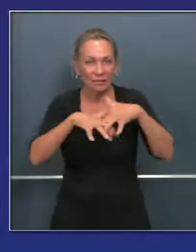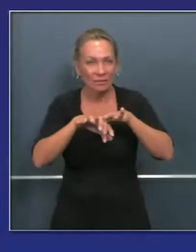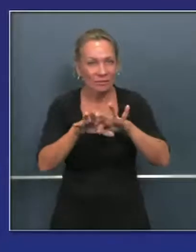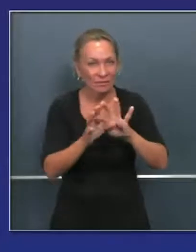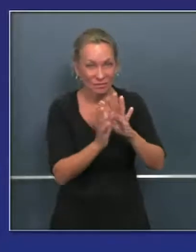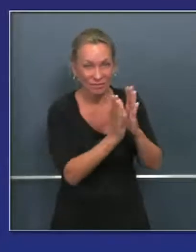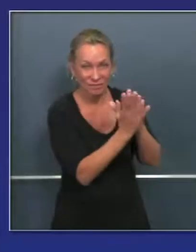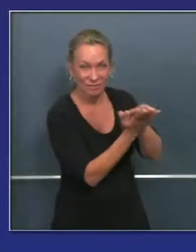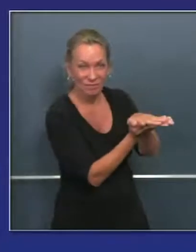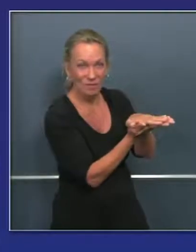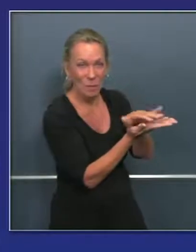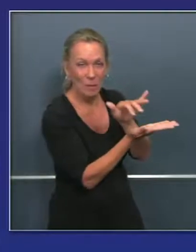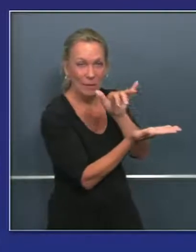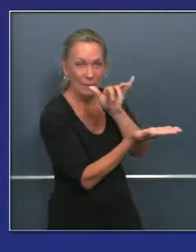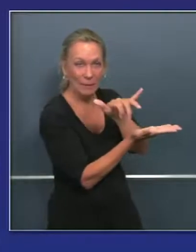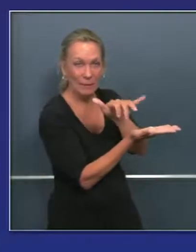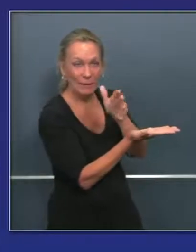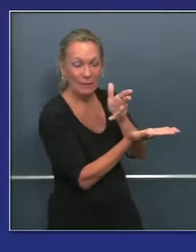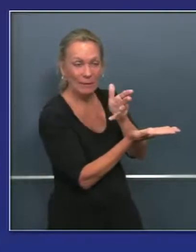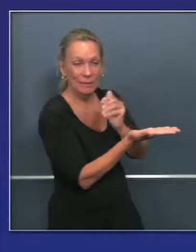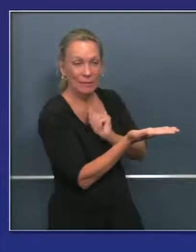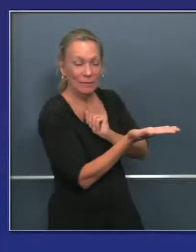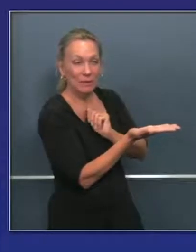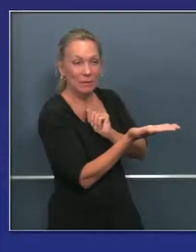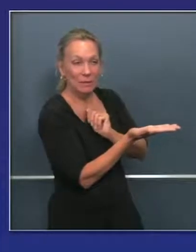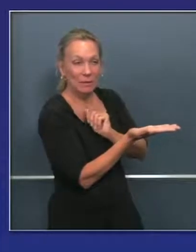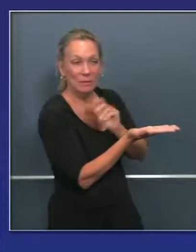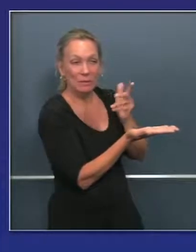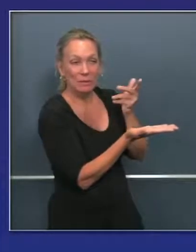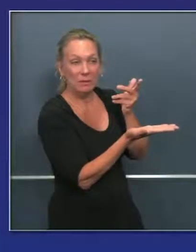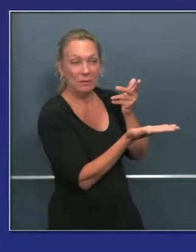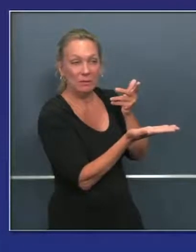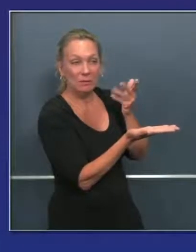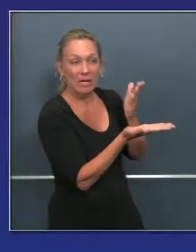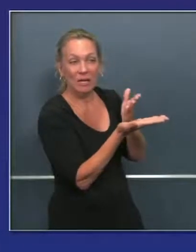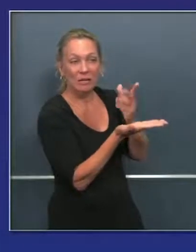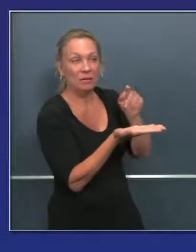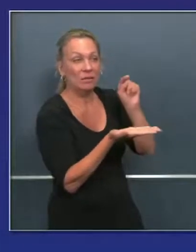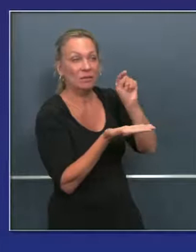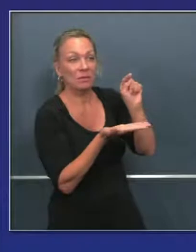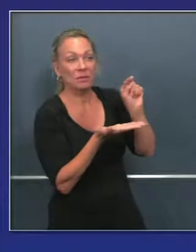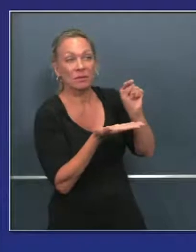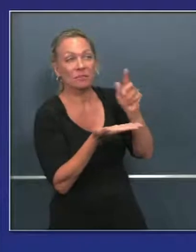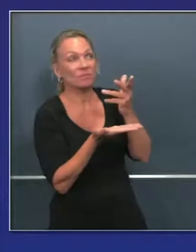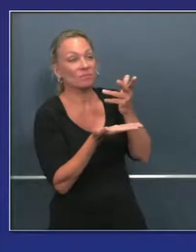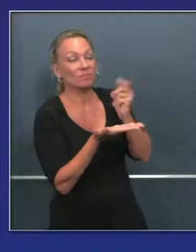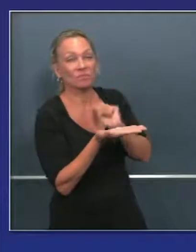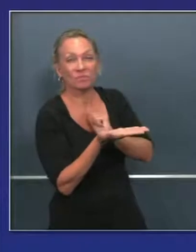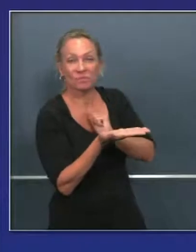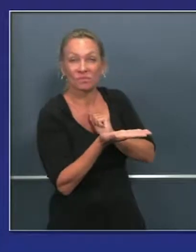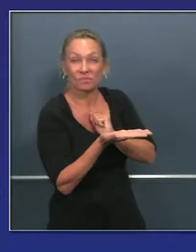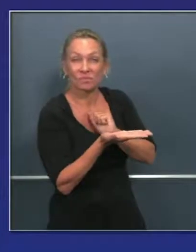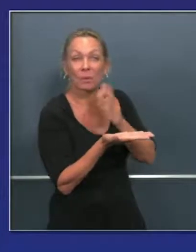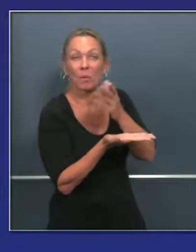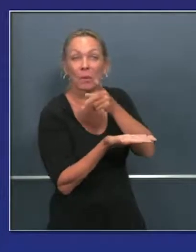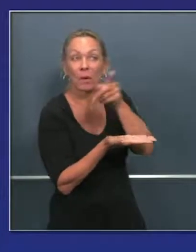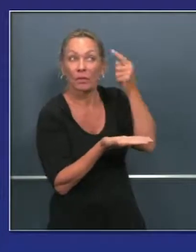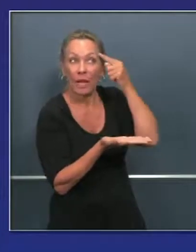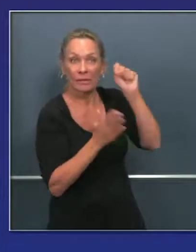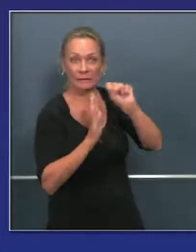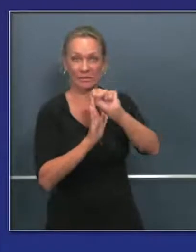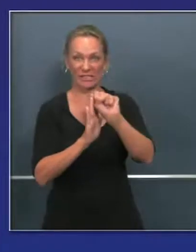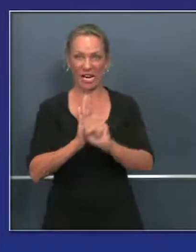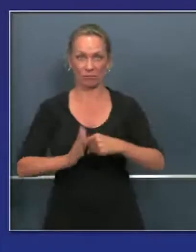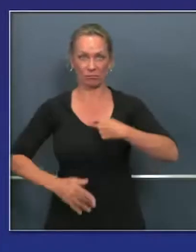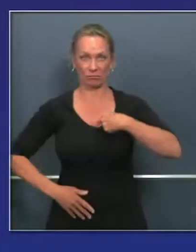you just heard dr. Ghali express to the contrary local county health officers with their County